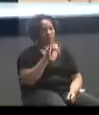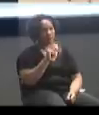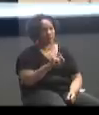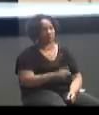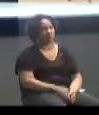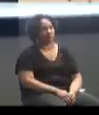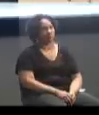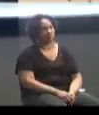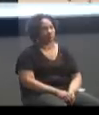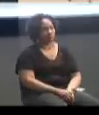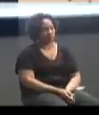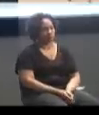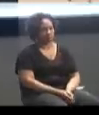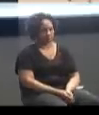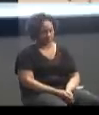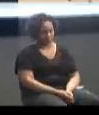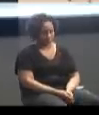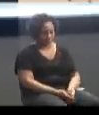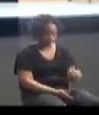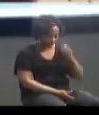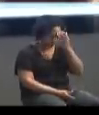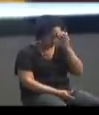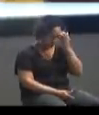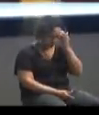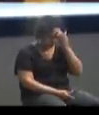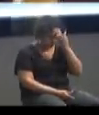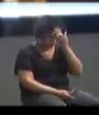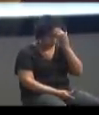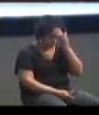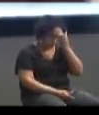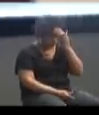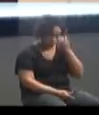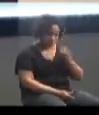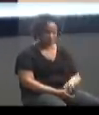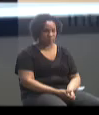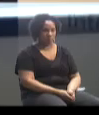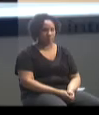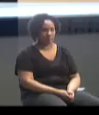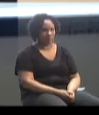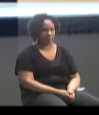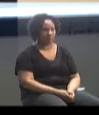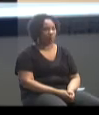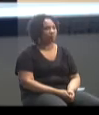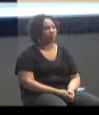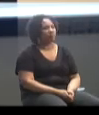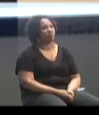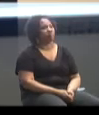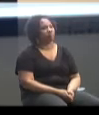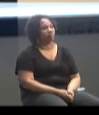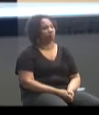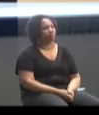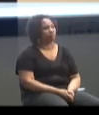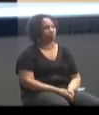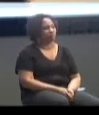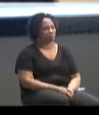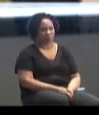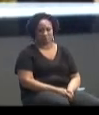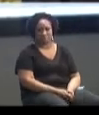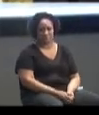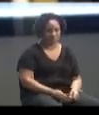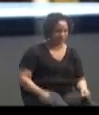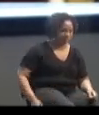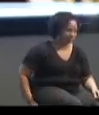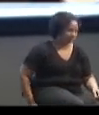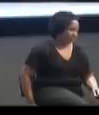COMMITTEE.